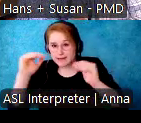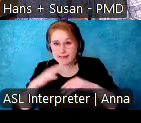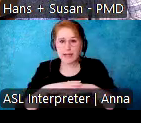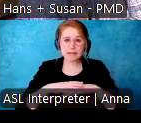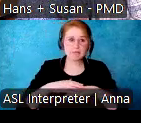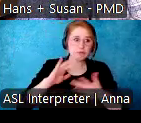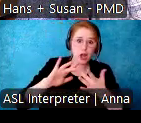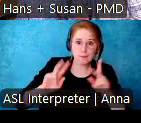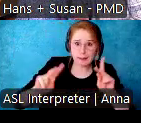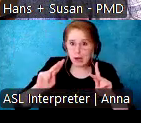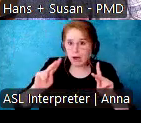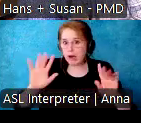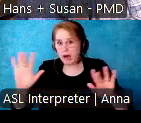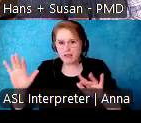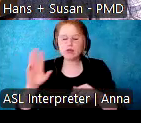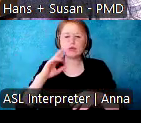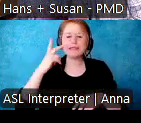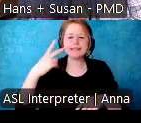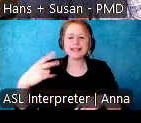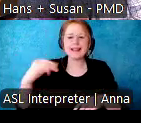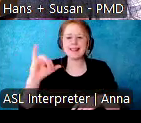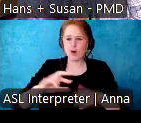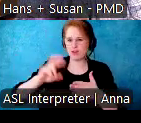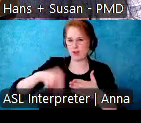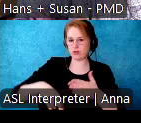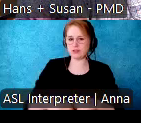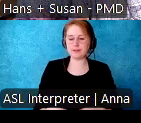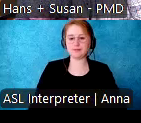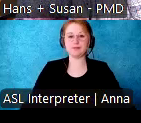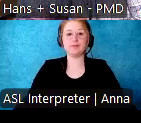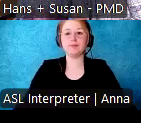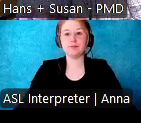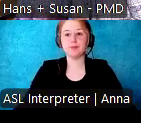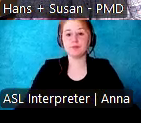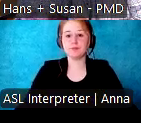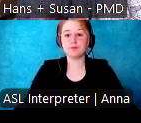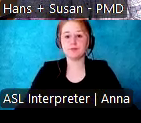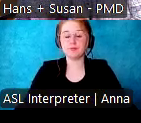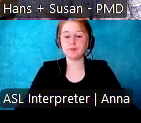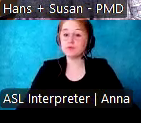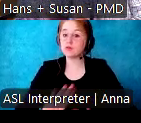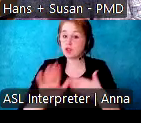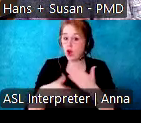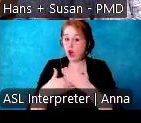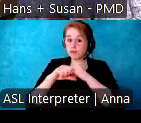and I introduced earlier. We are trying in all of our promotions, whether it is video, audio,